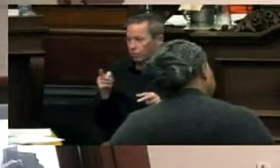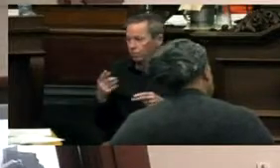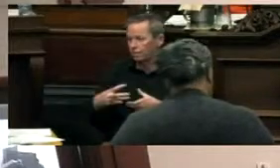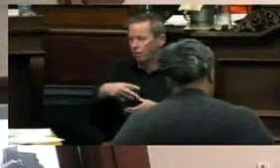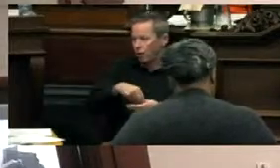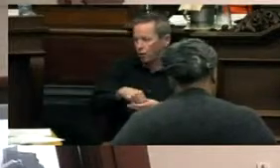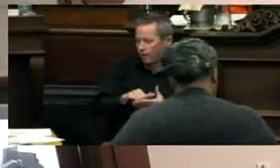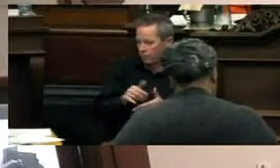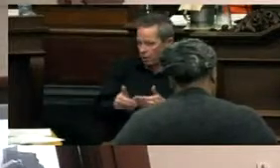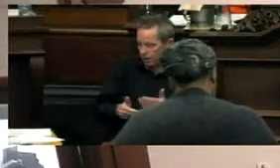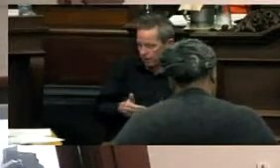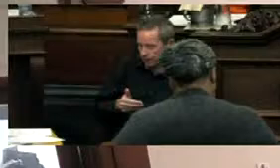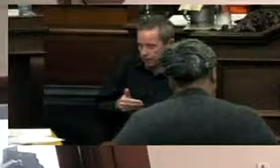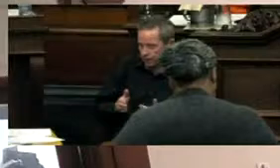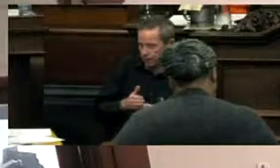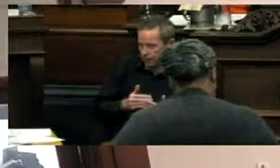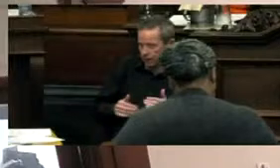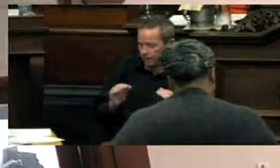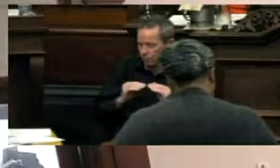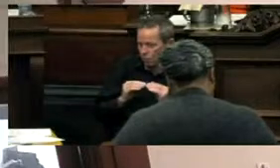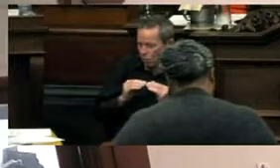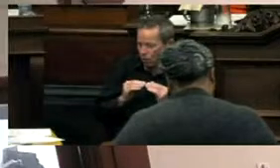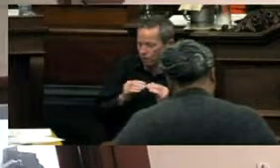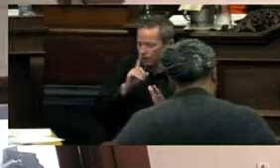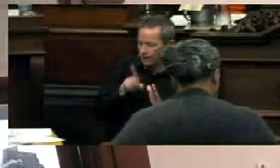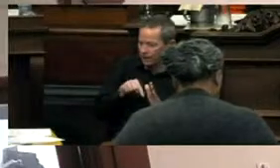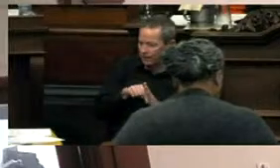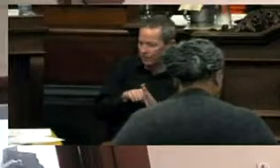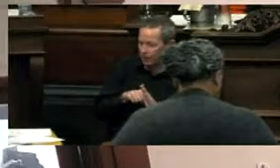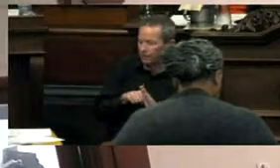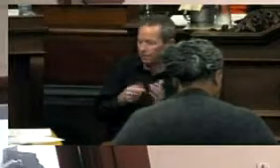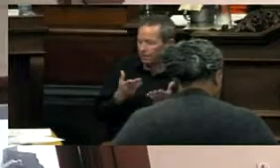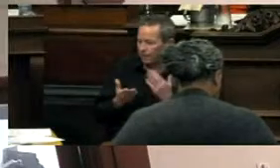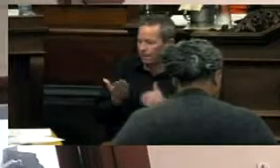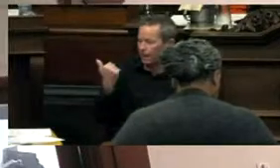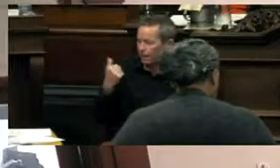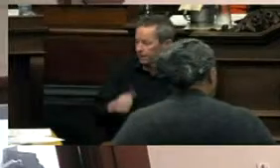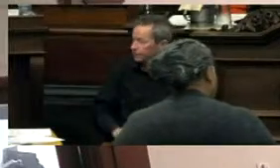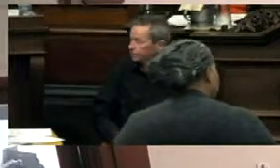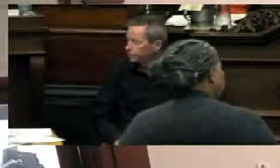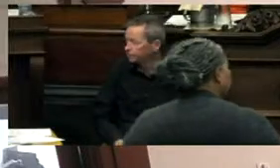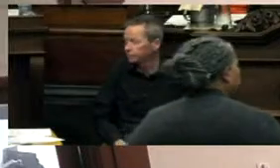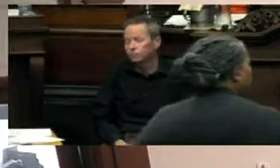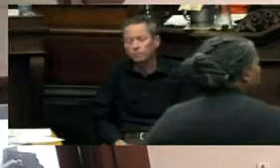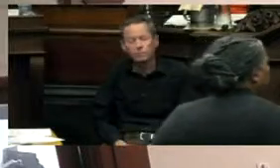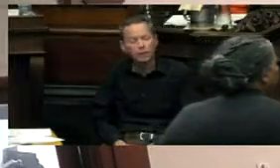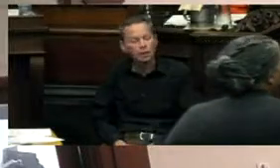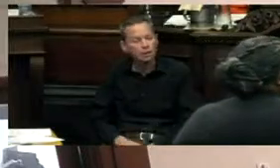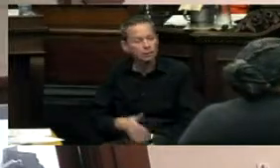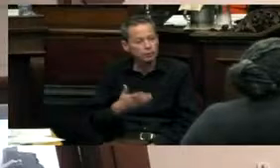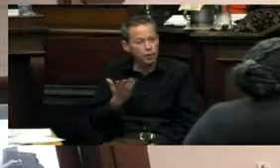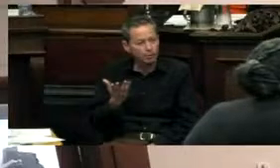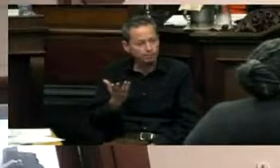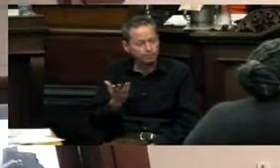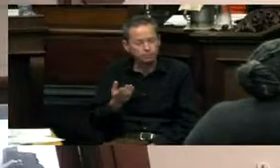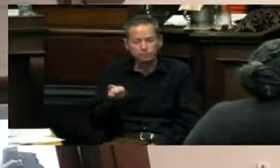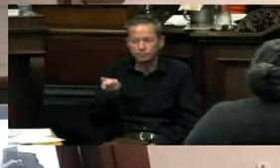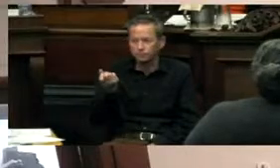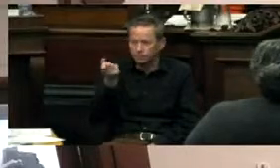fails, then we'll we'll deal with that. But if not and going forward, I'm looking forward to you being a part of the process